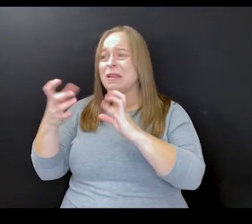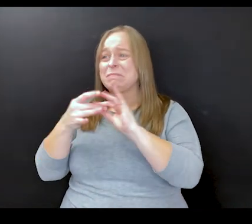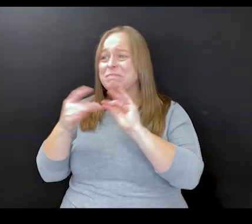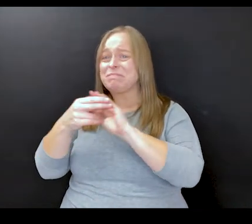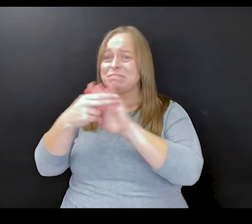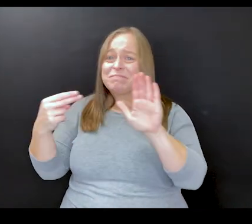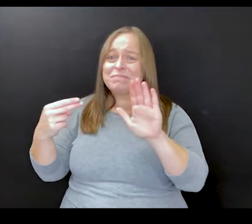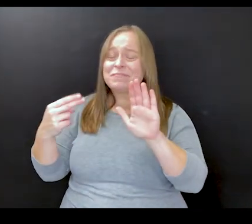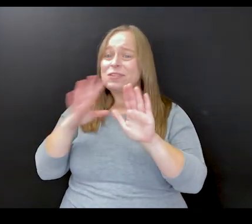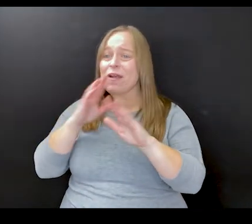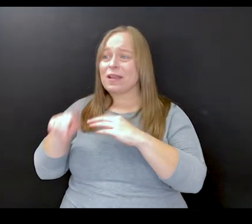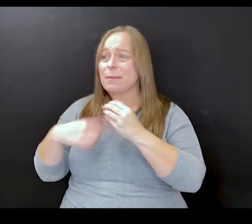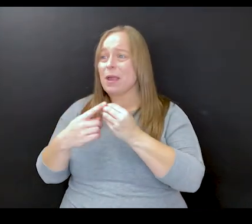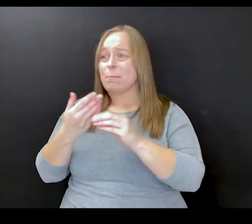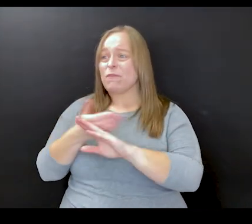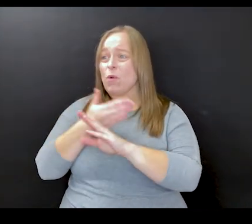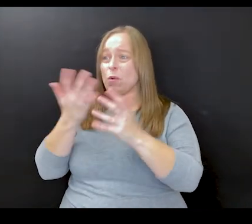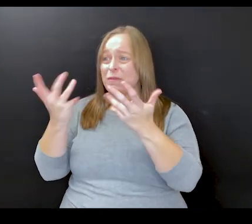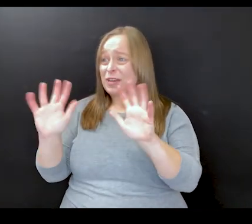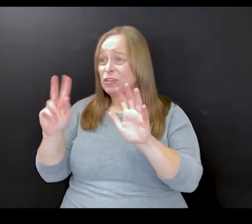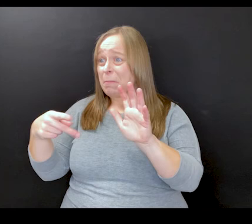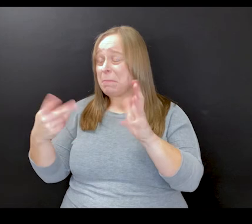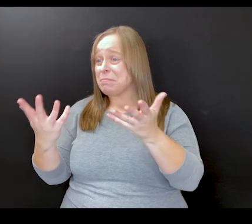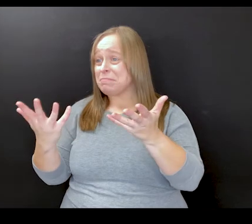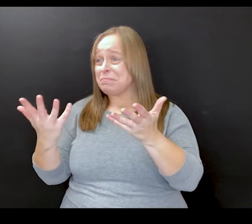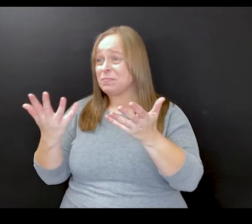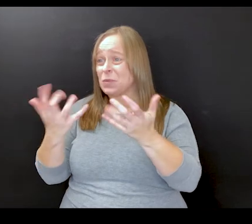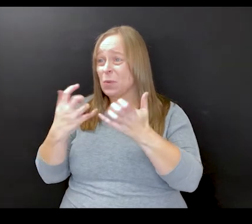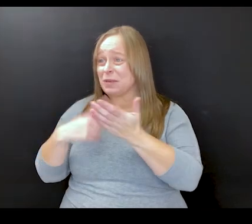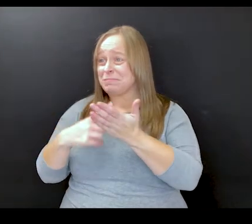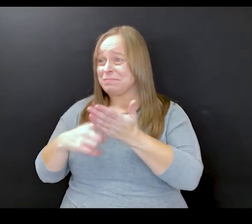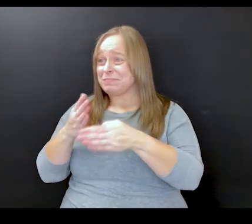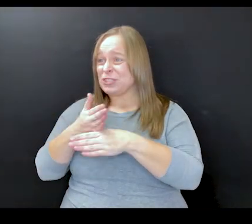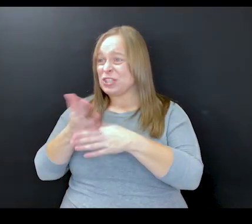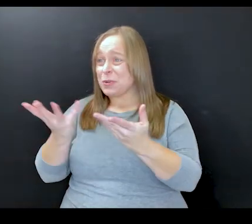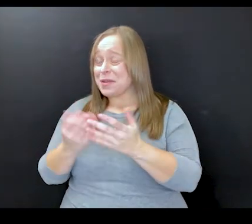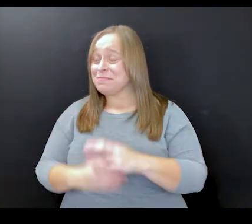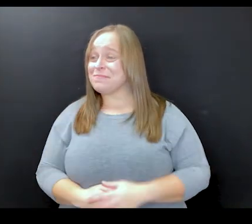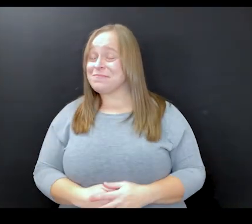that you would like to talk about before we sign off today, what would you like to share?